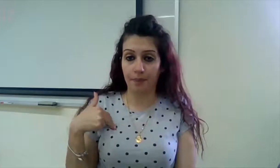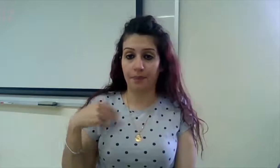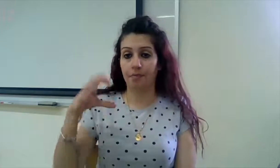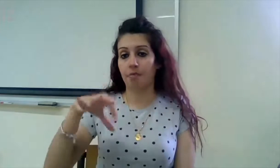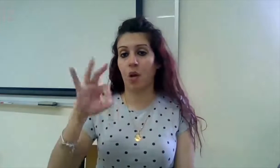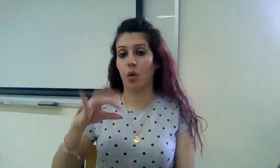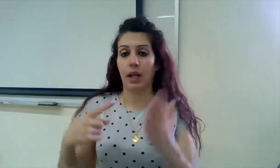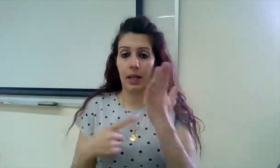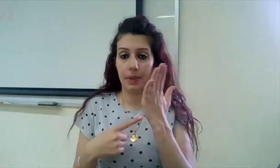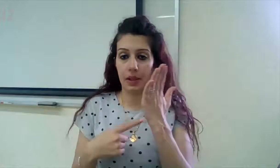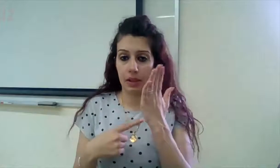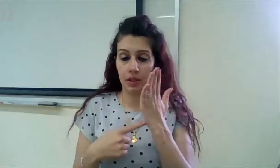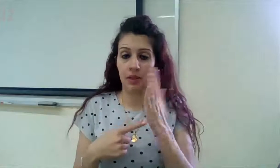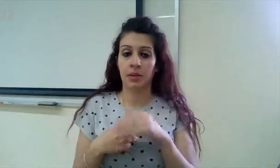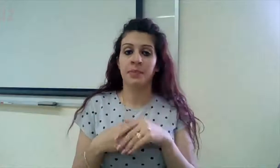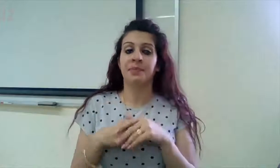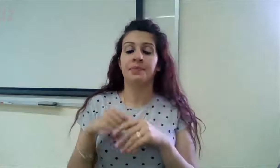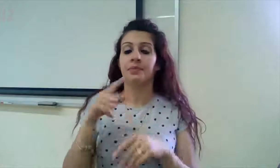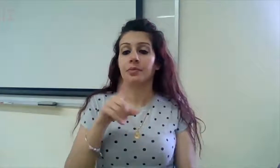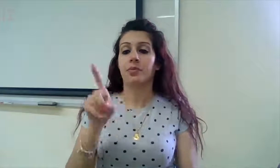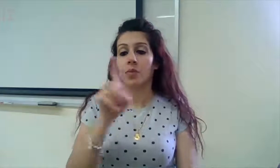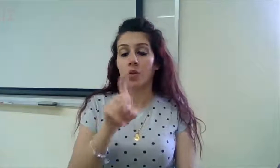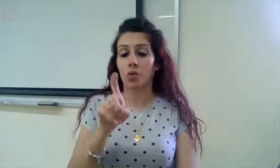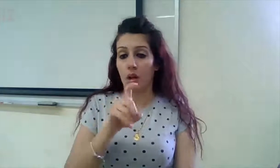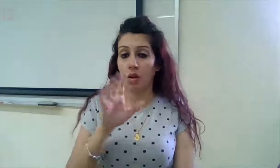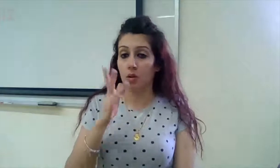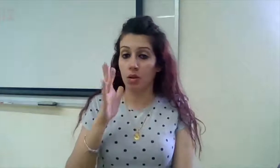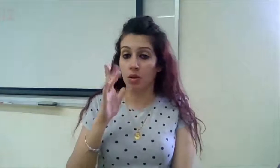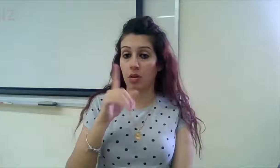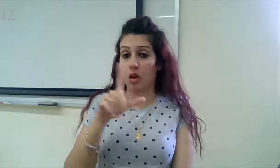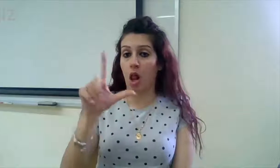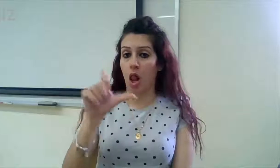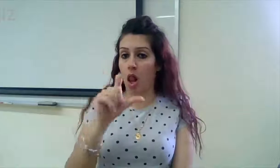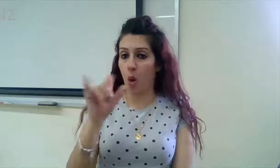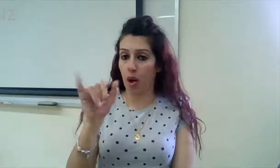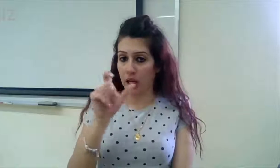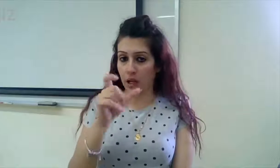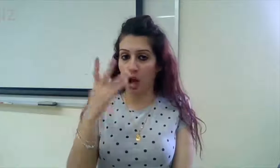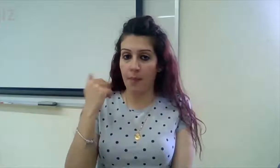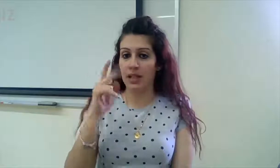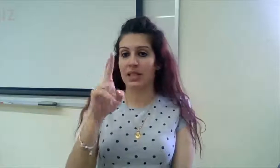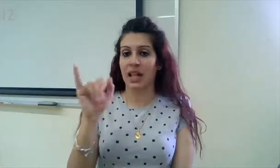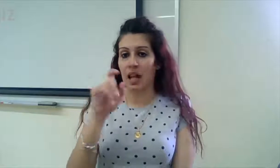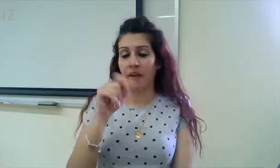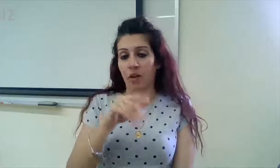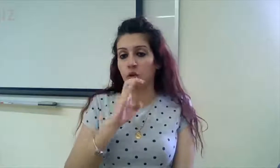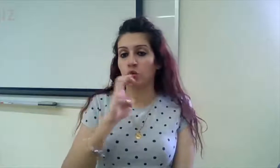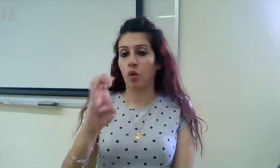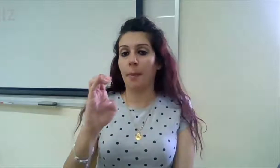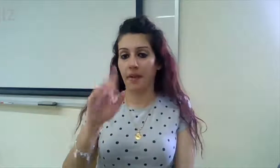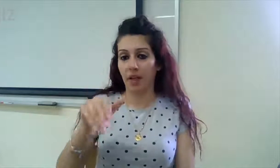apprehensive education that can be used in the future using the online platform